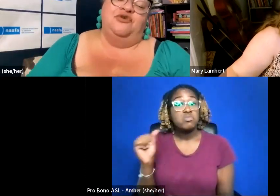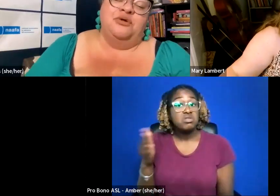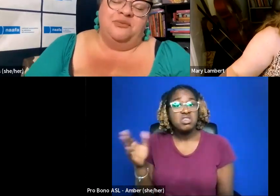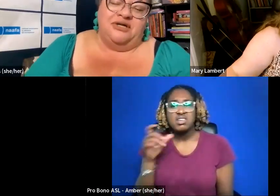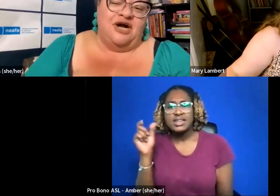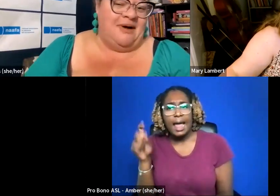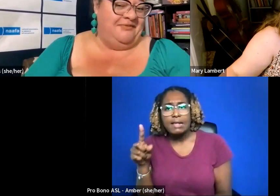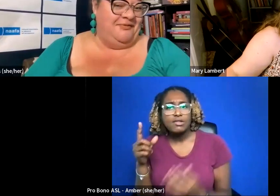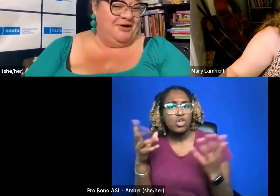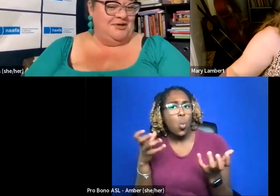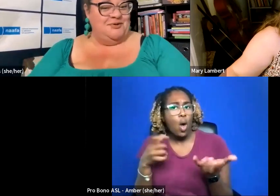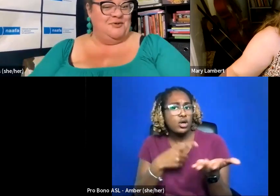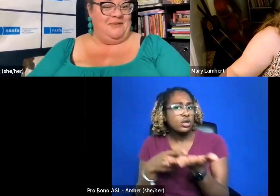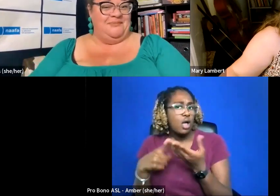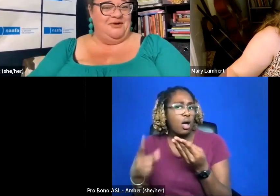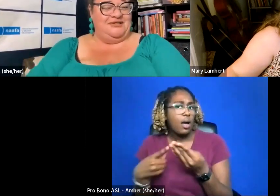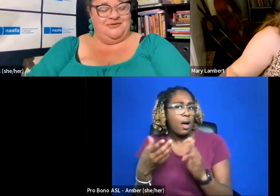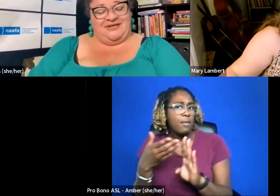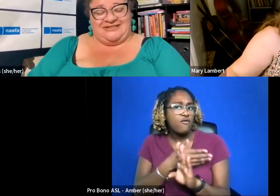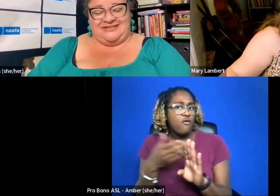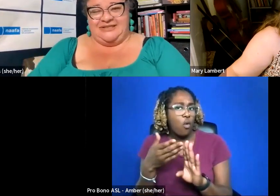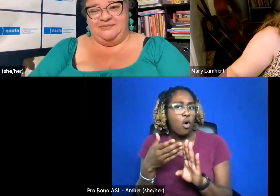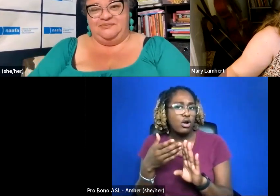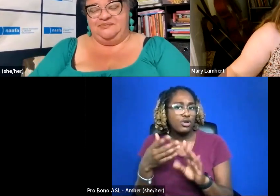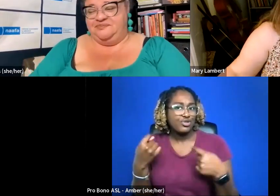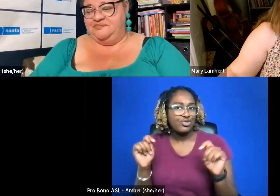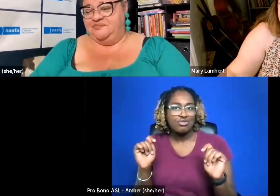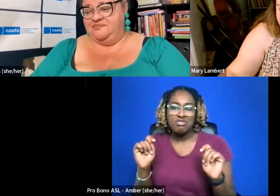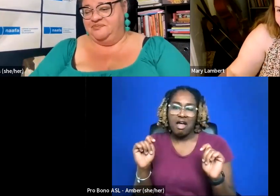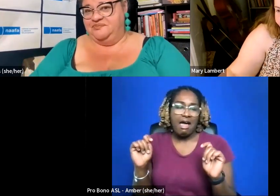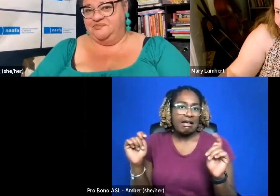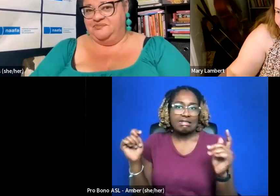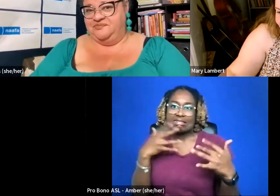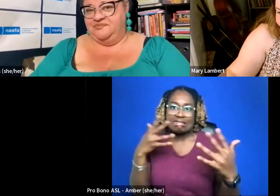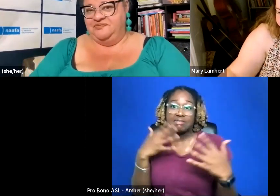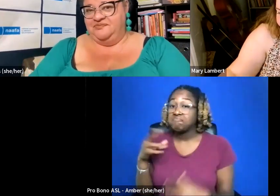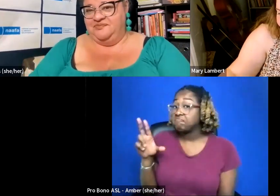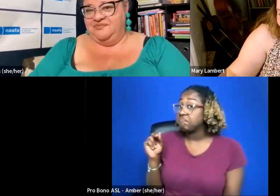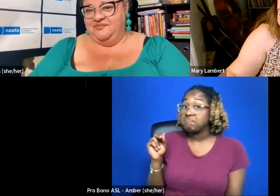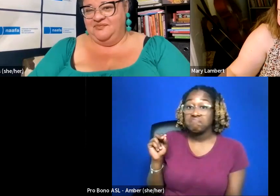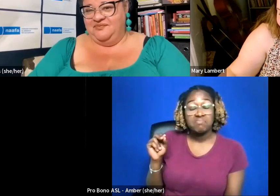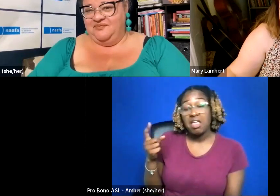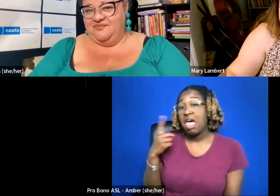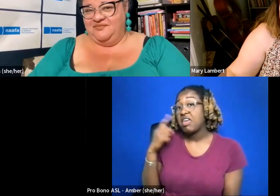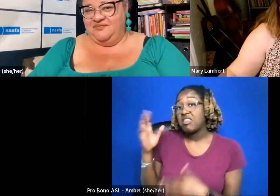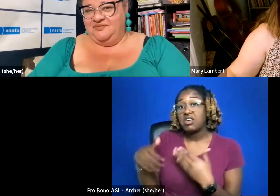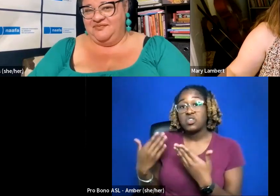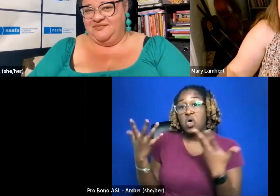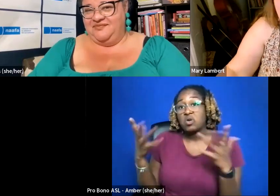you really want to talk about before you pick up your instruments? No, I think that's all. I think that's all. That's great.